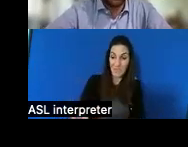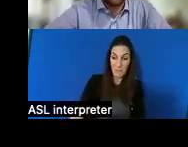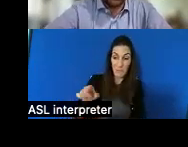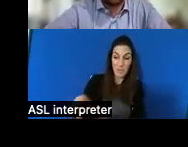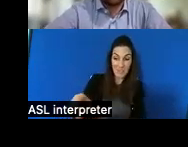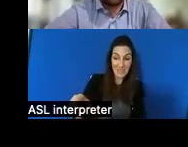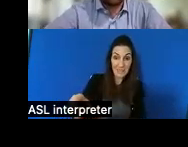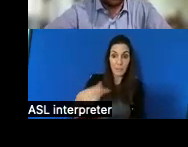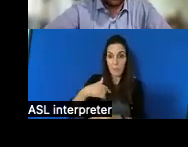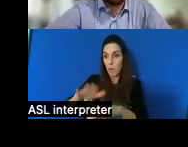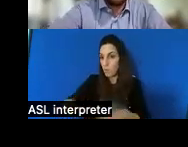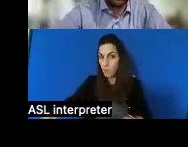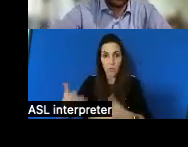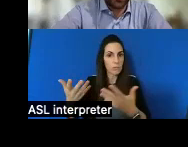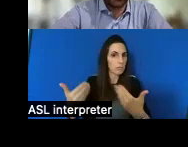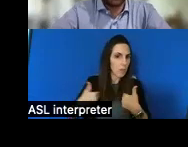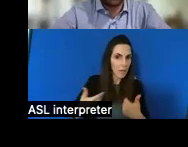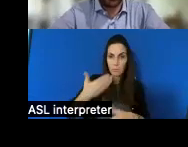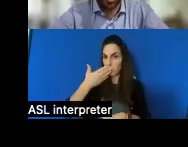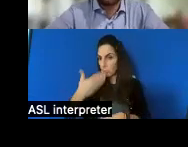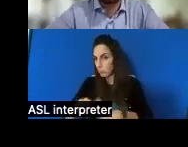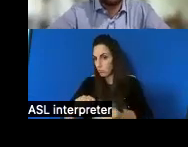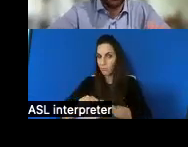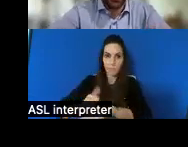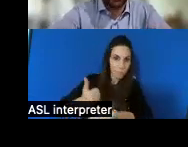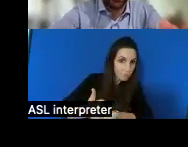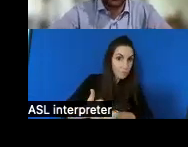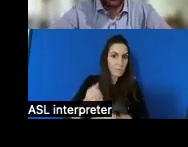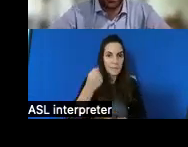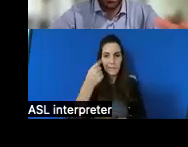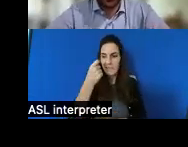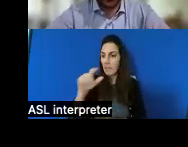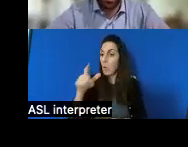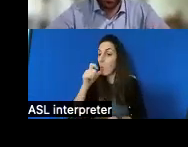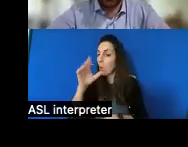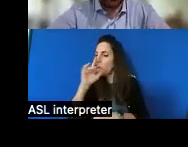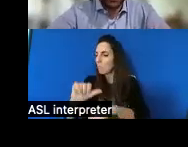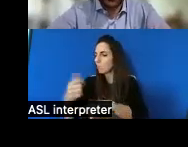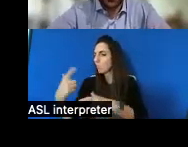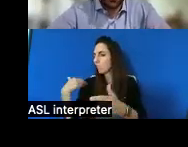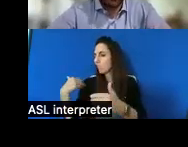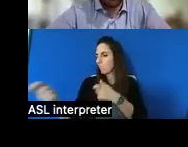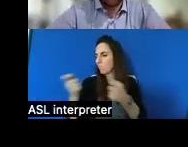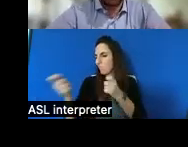established right these are people that are going to be operating all of the pieces of our puzzle